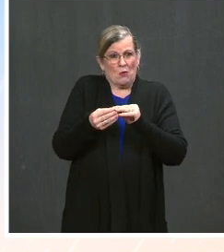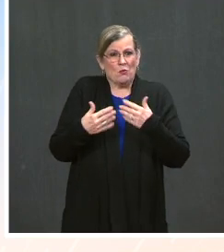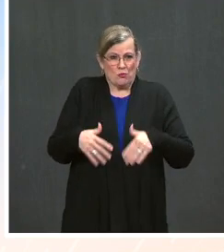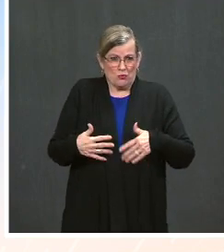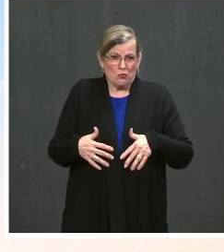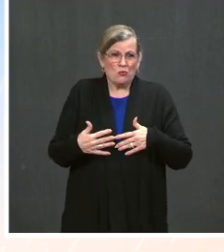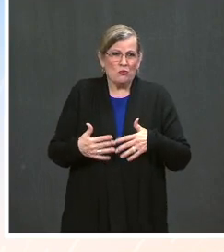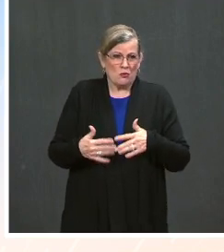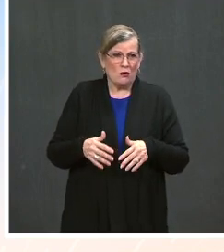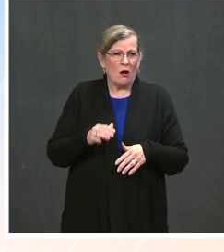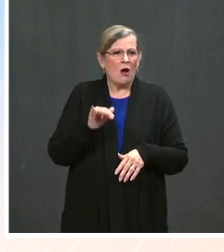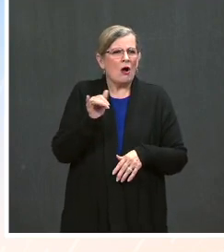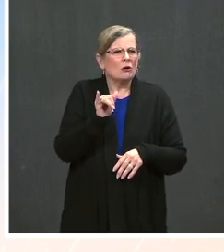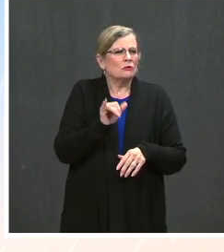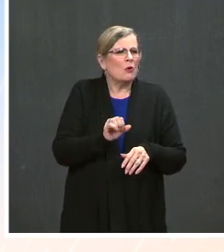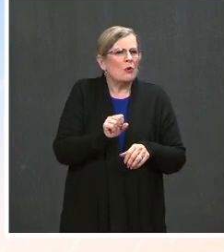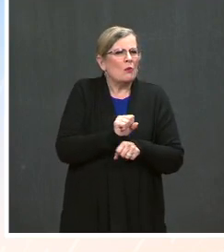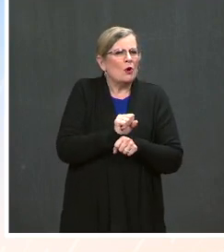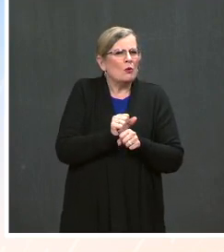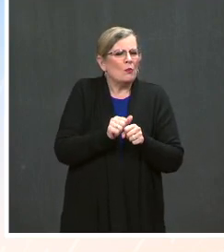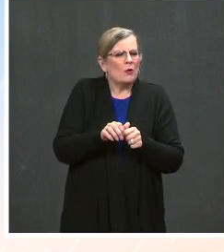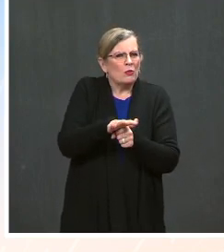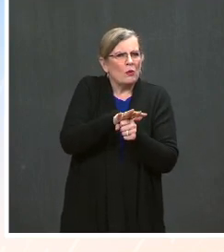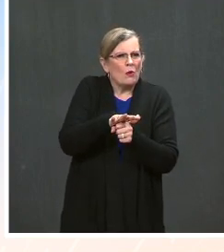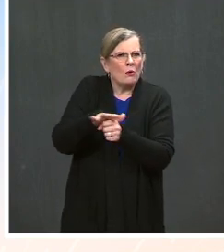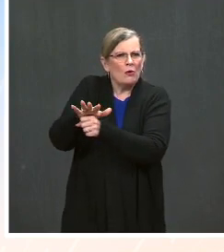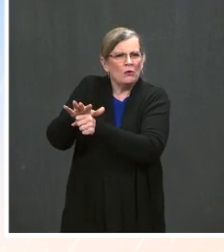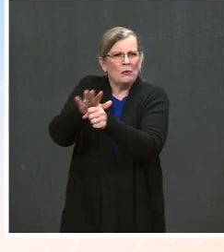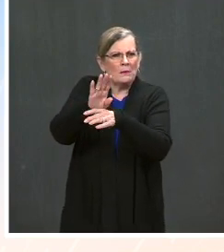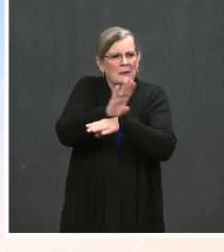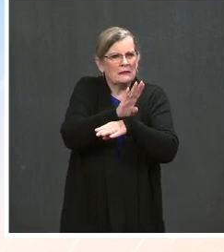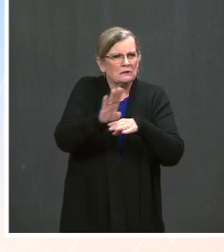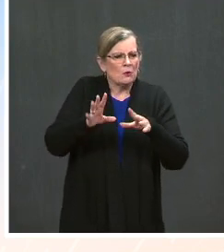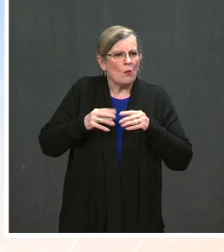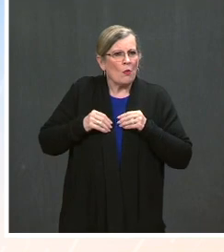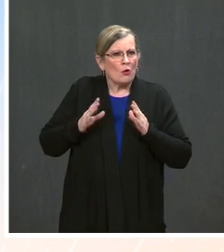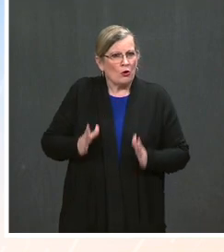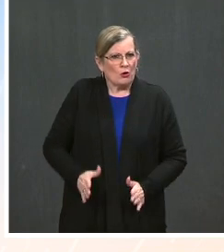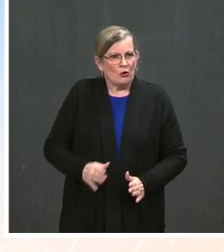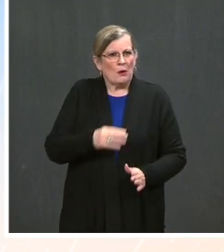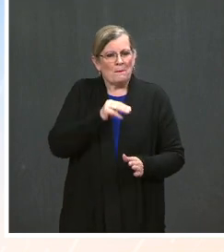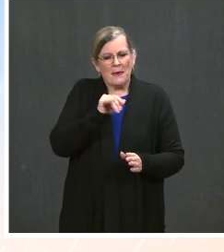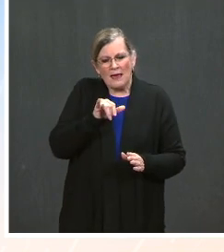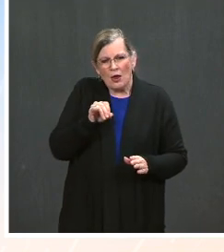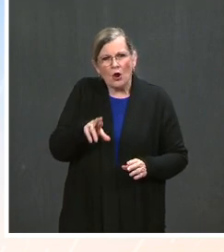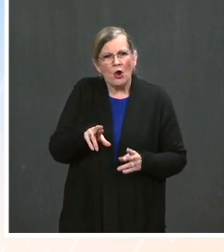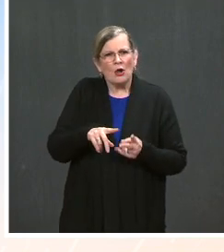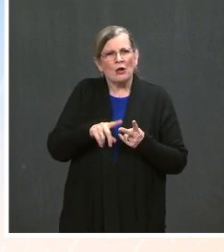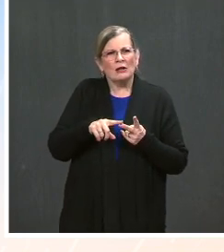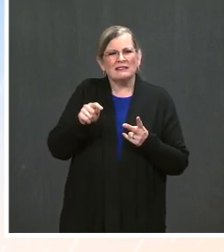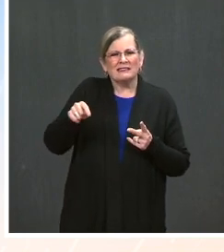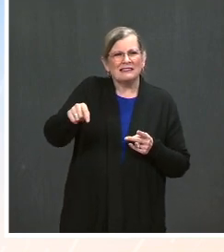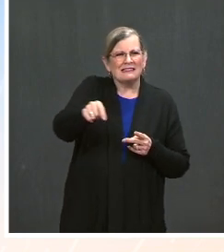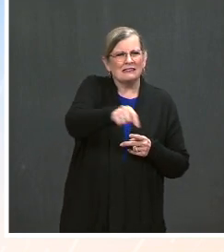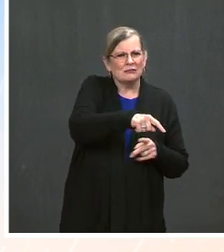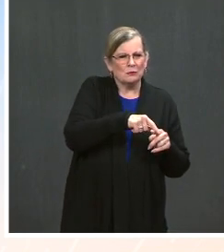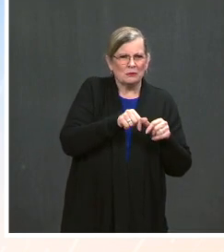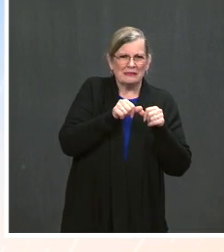and at the individual level to continue to reiterate what has long been our consistent message. The Press: Is that message